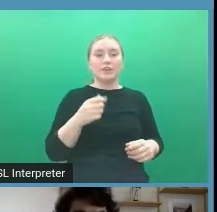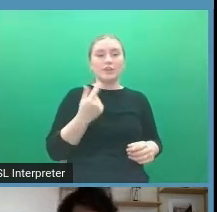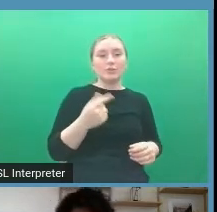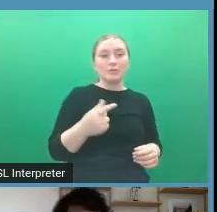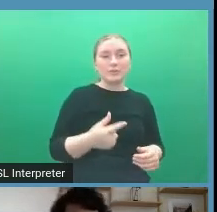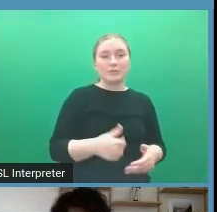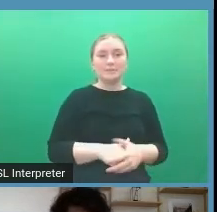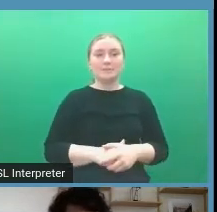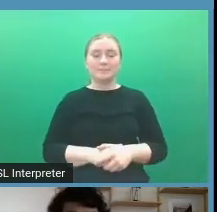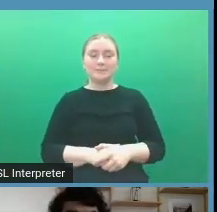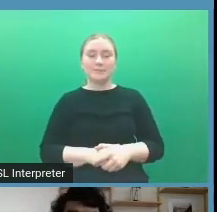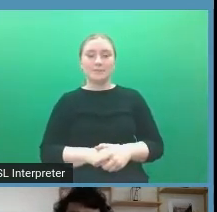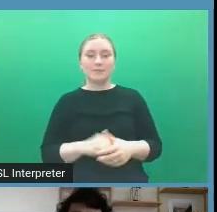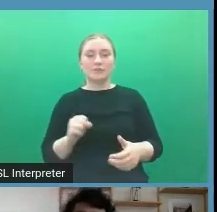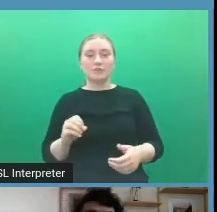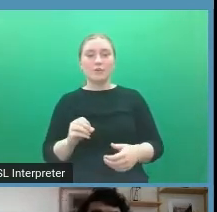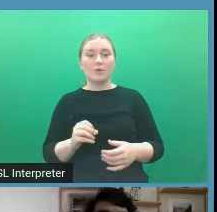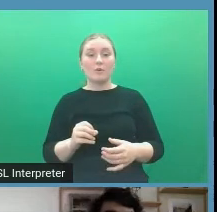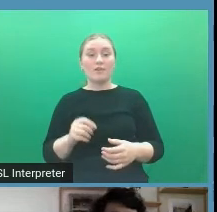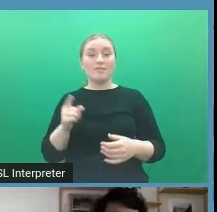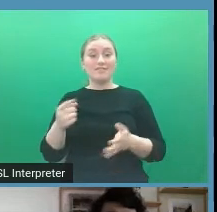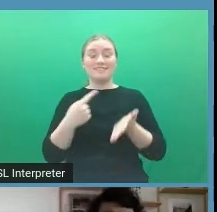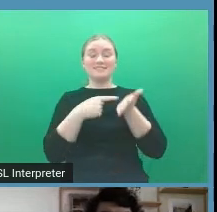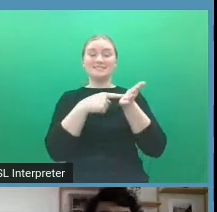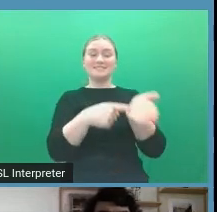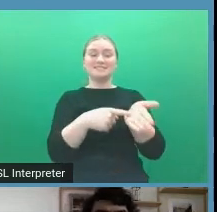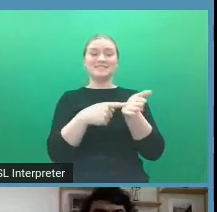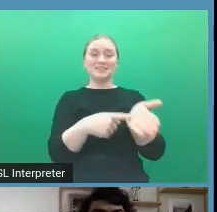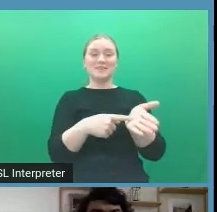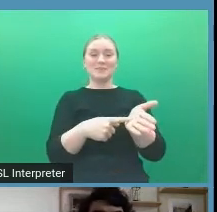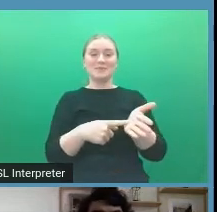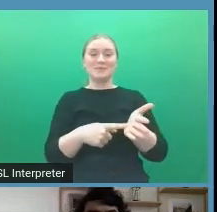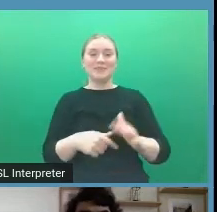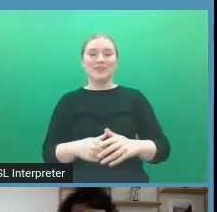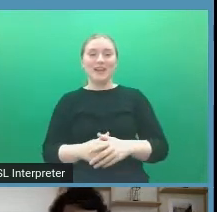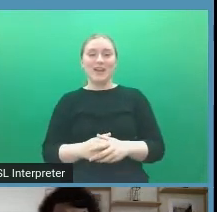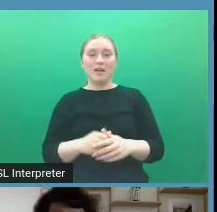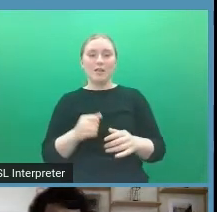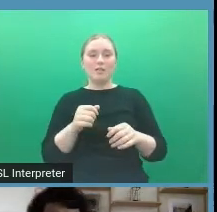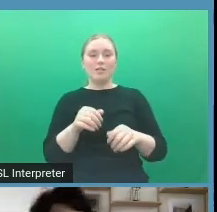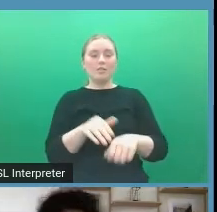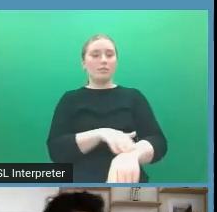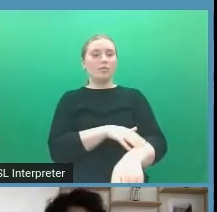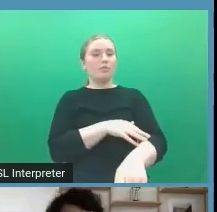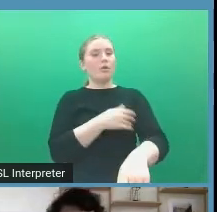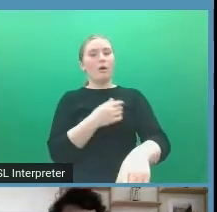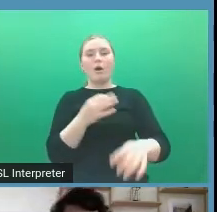So that's an example of a long form visual description that's from the